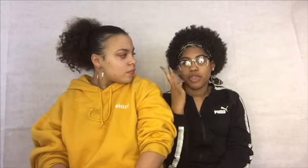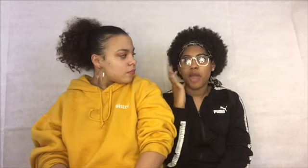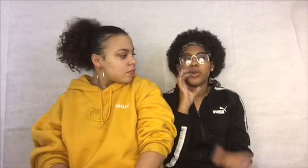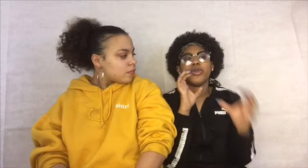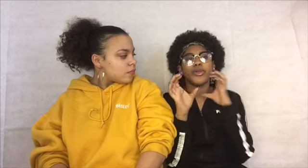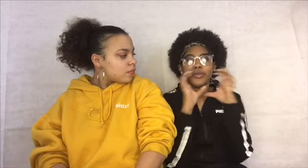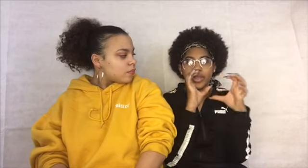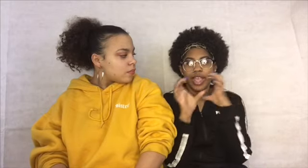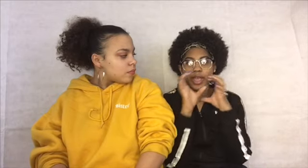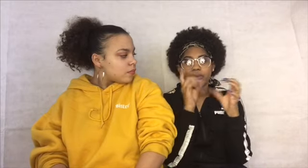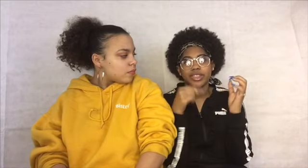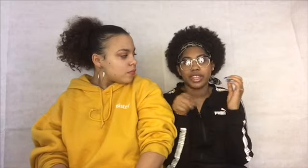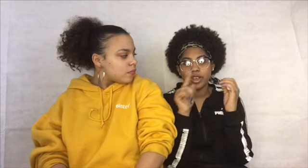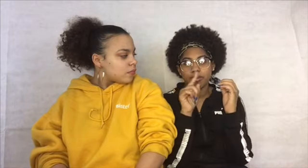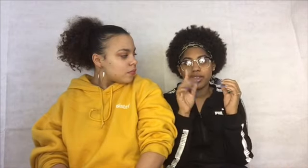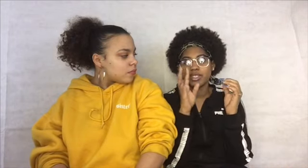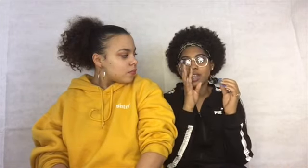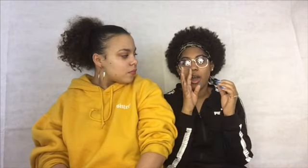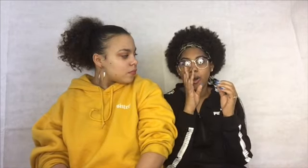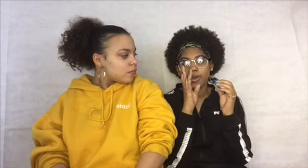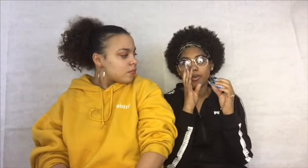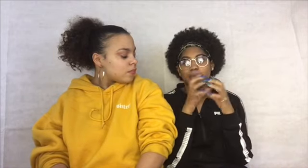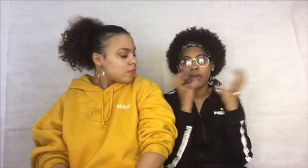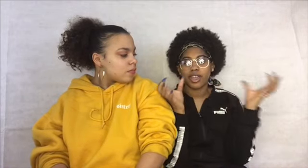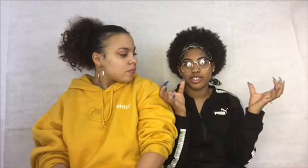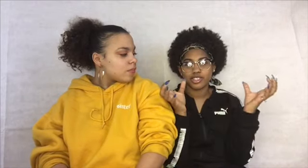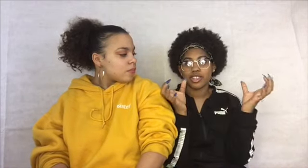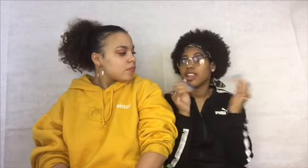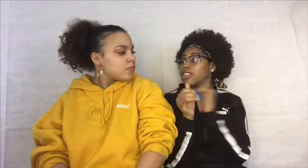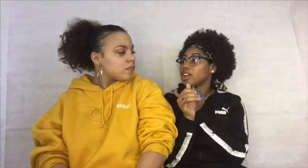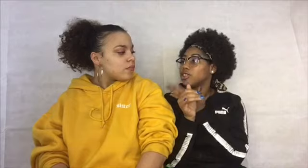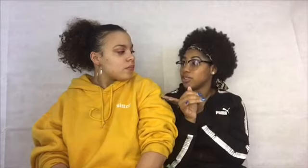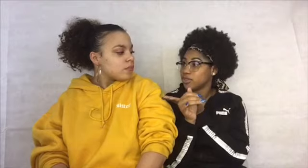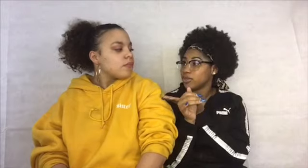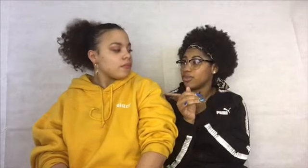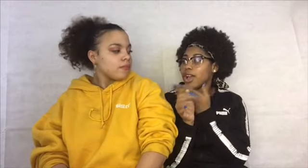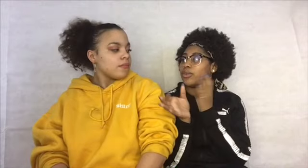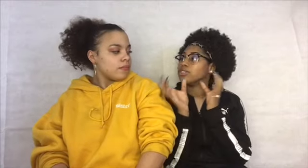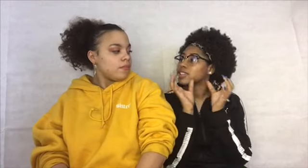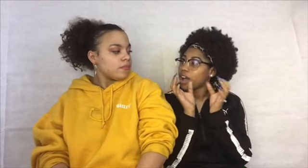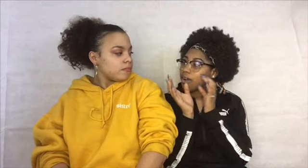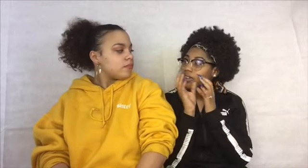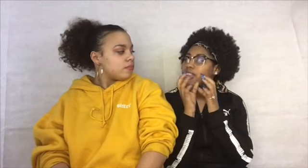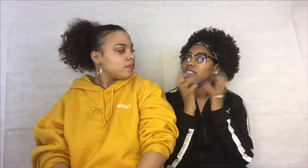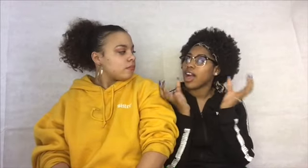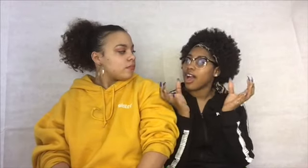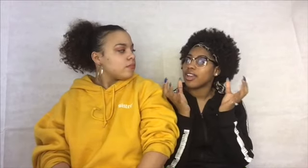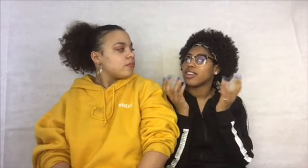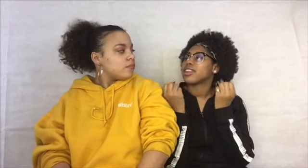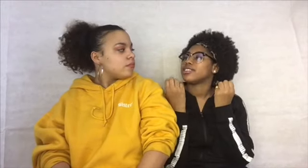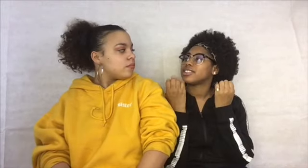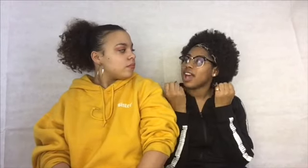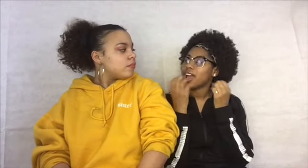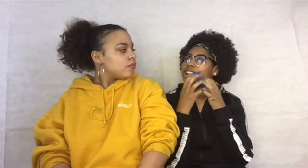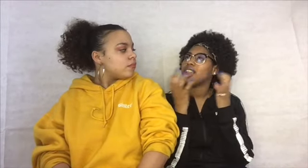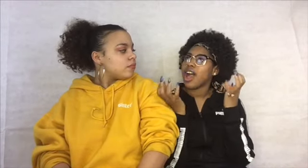I will communicate with them and talk much more. like you I will talk a lot and sign a lot